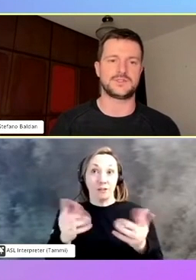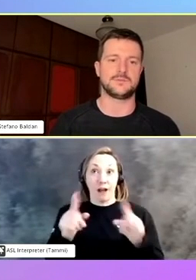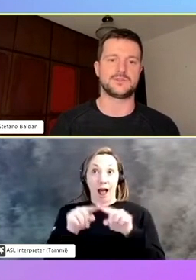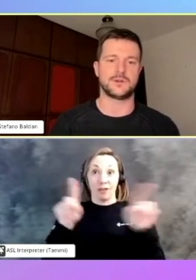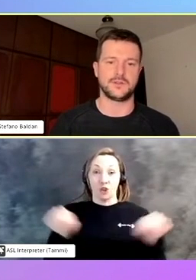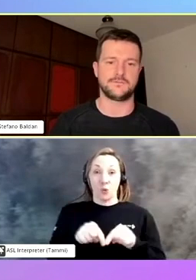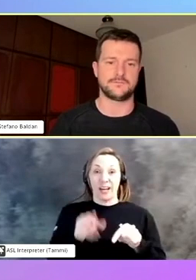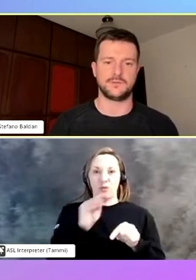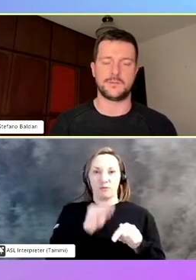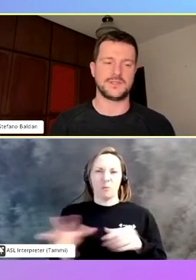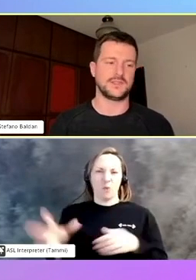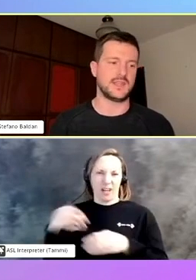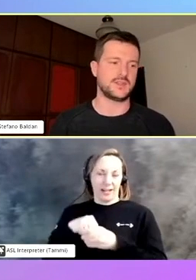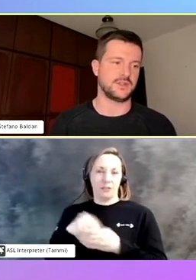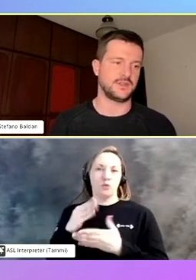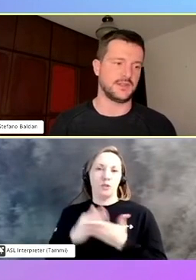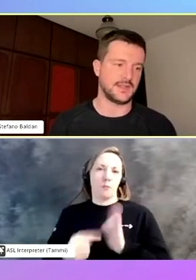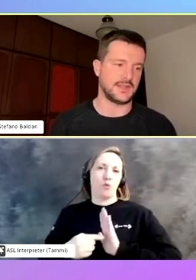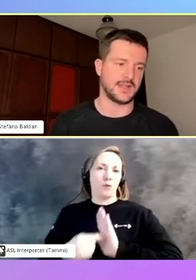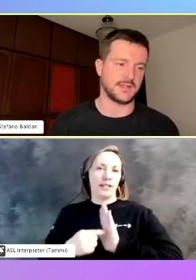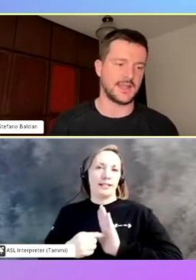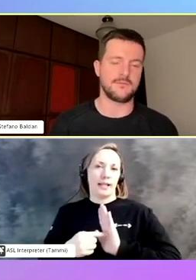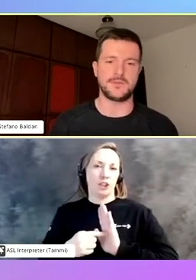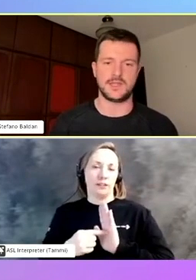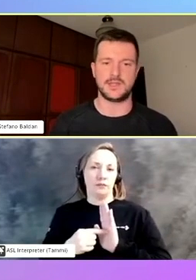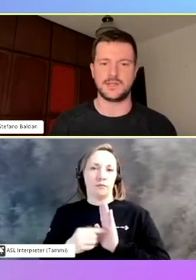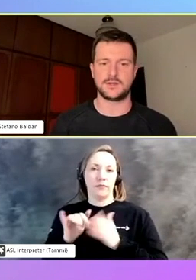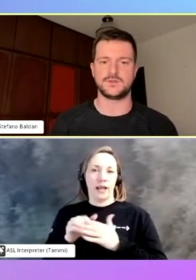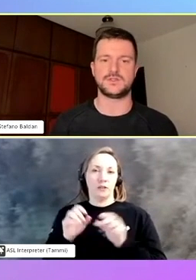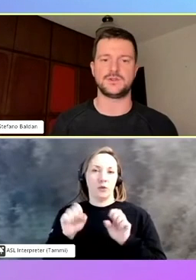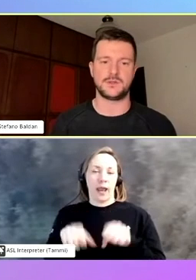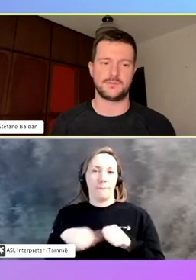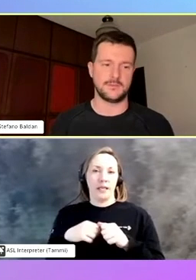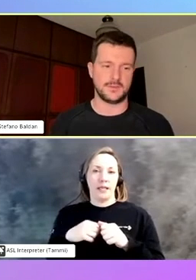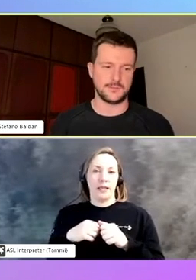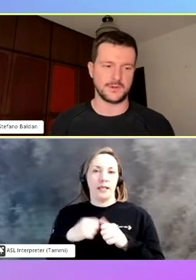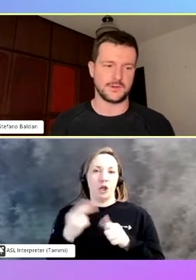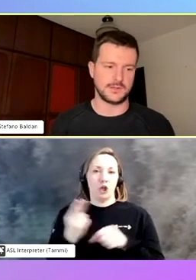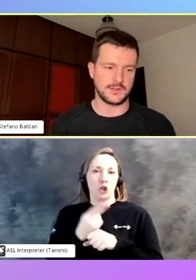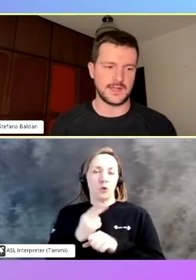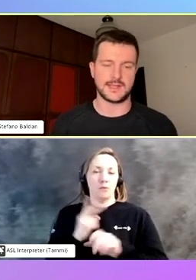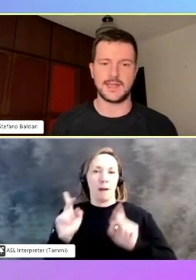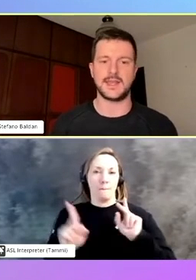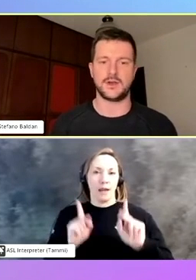of concern from the community, but apple innovated with the voice over and navigation.